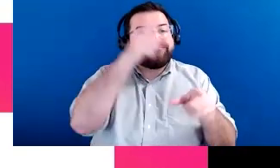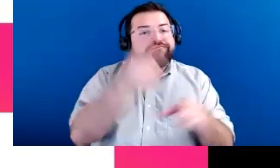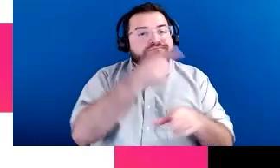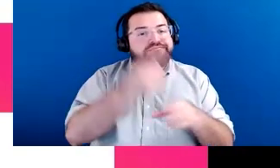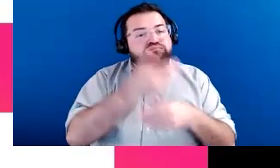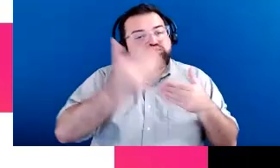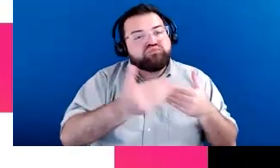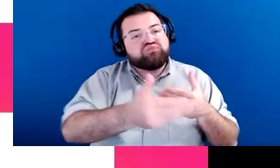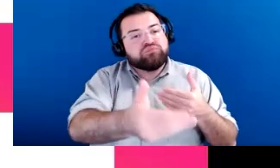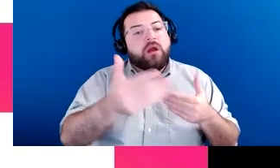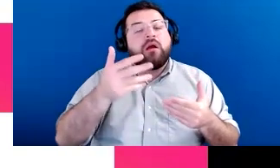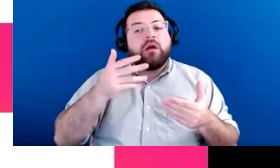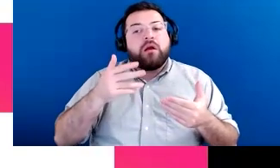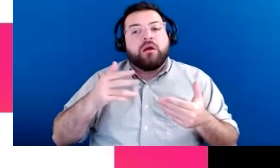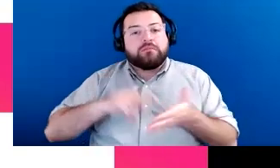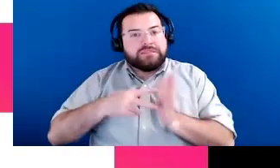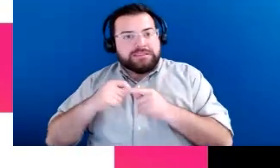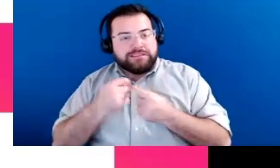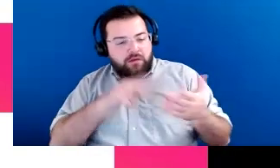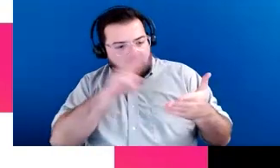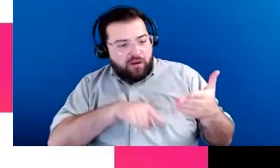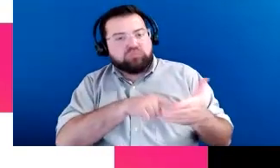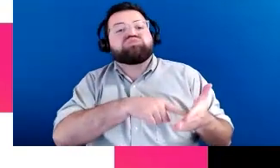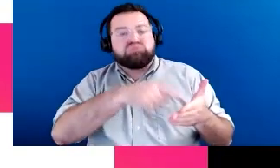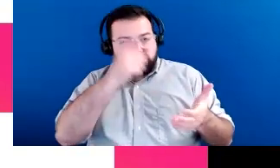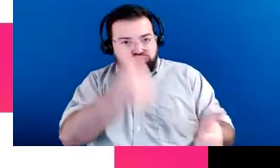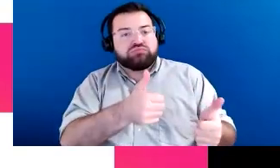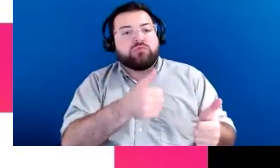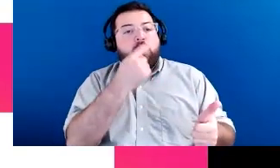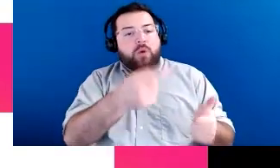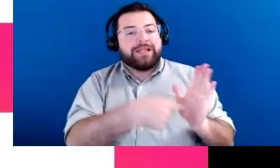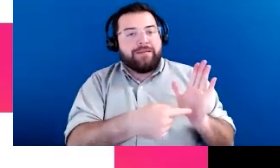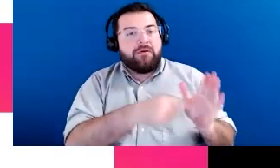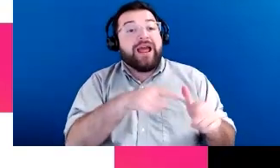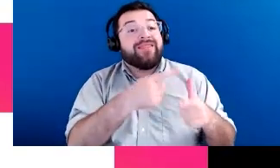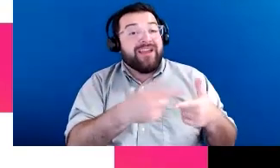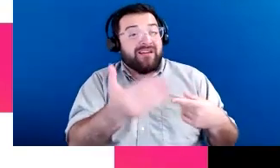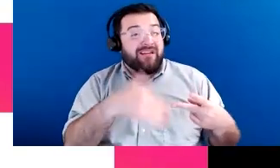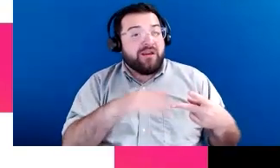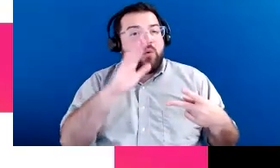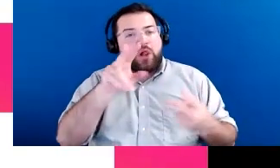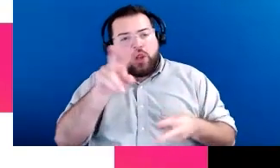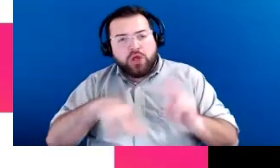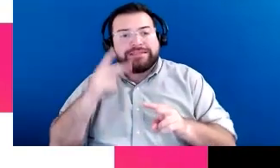Then they're going to say, okay, yes, there's one instance. Then they're going to look at discussions. Okay.